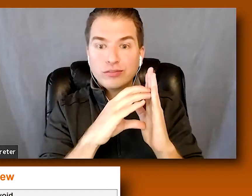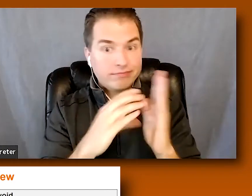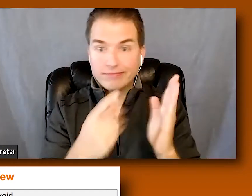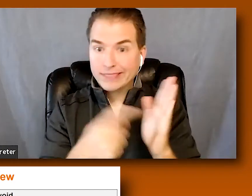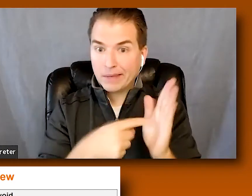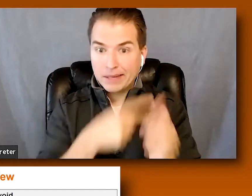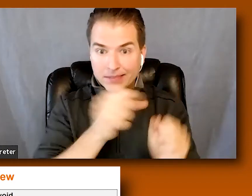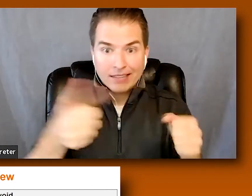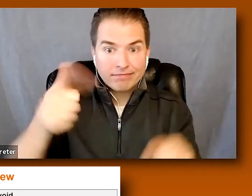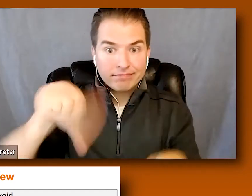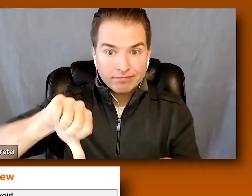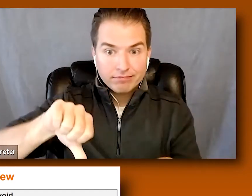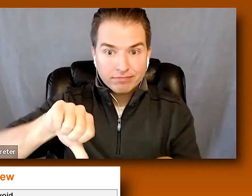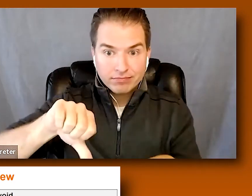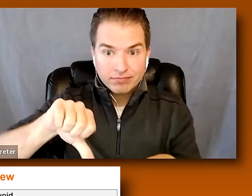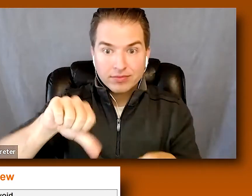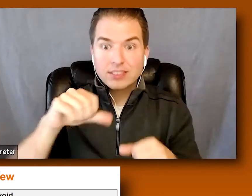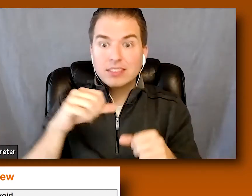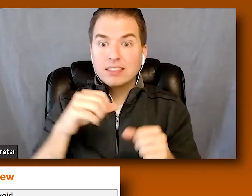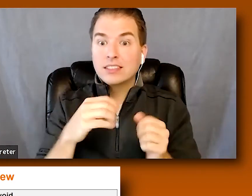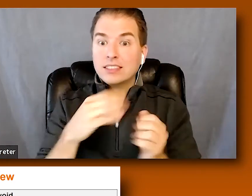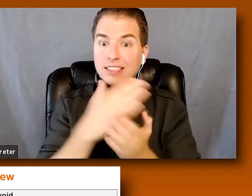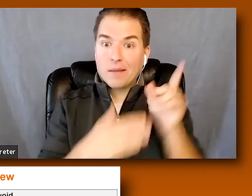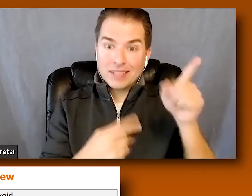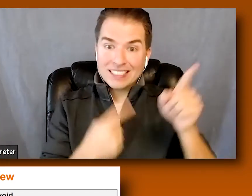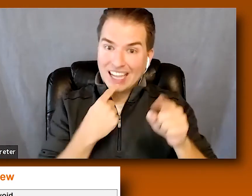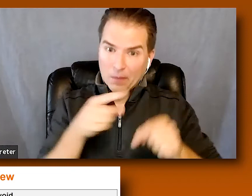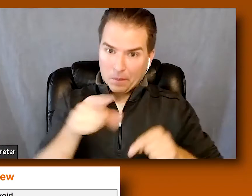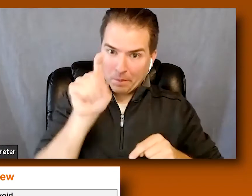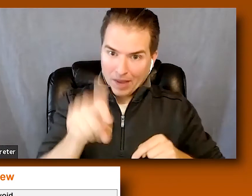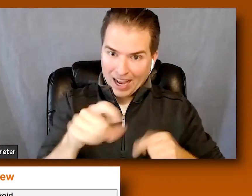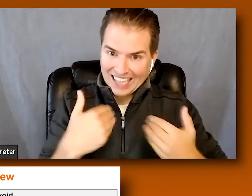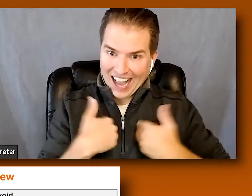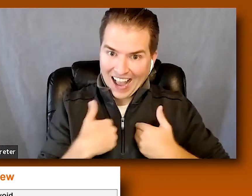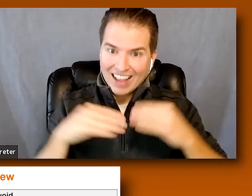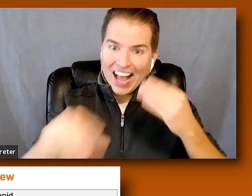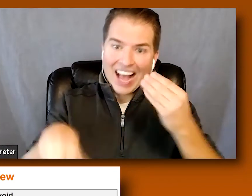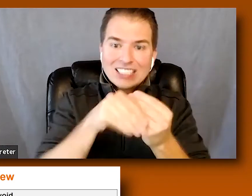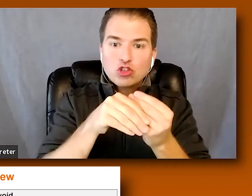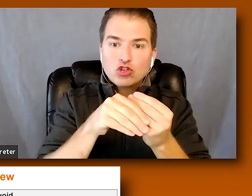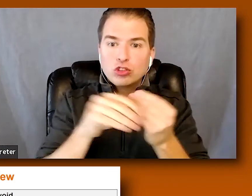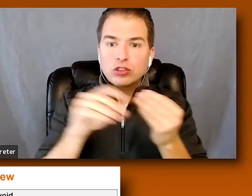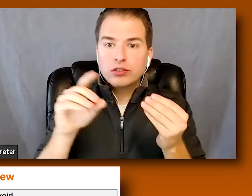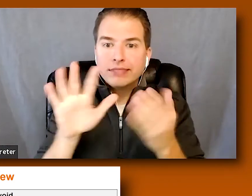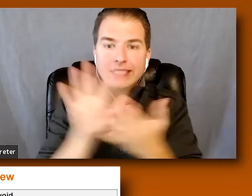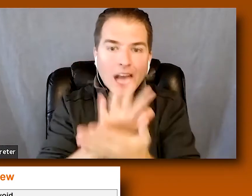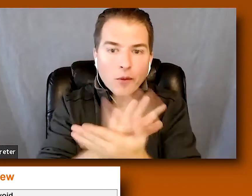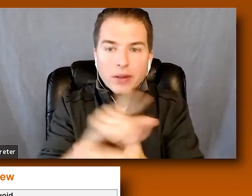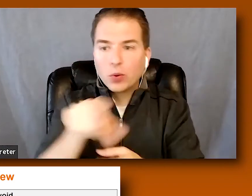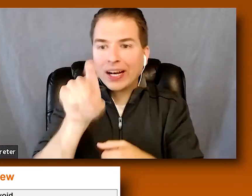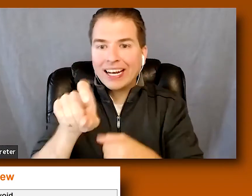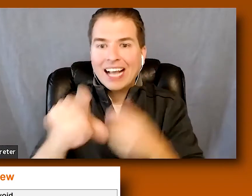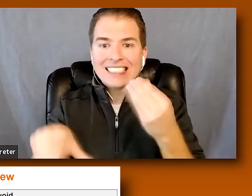than the normal sponsor guidelines. They might say you need this additional document, you need this additional letter.